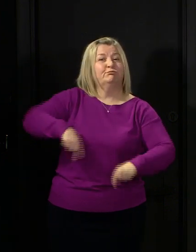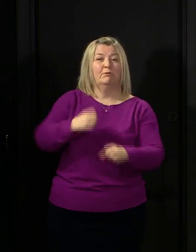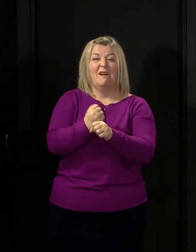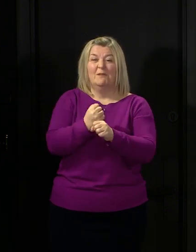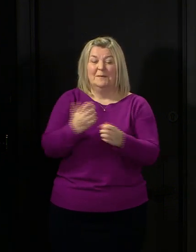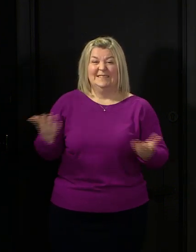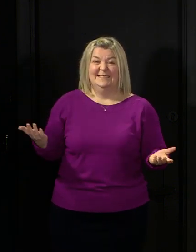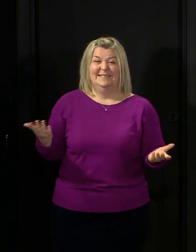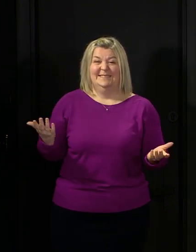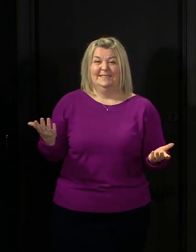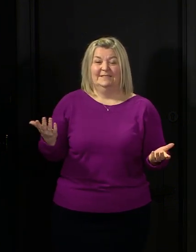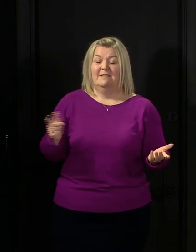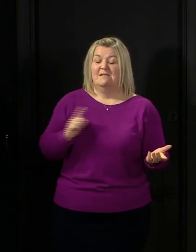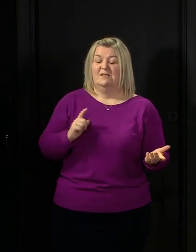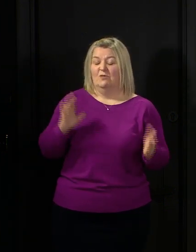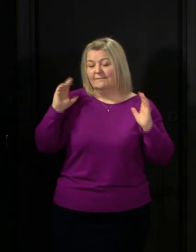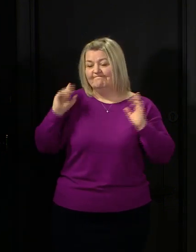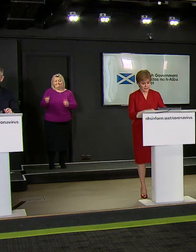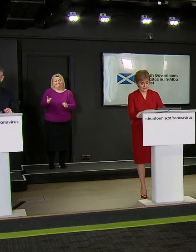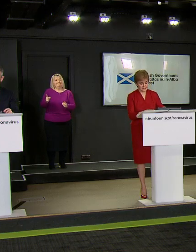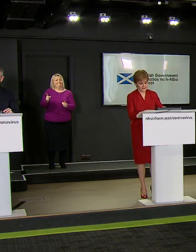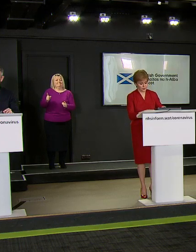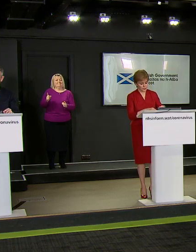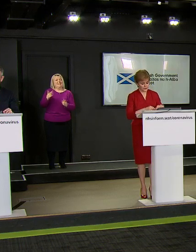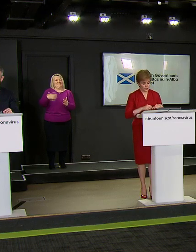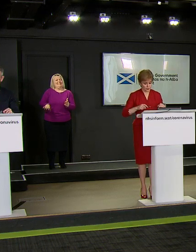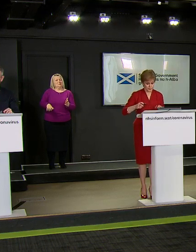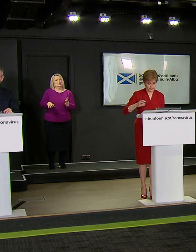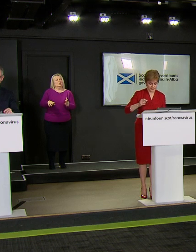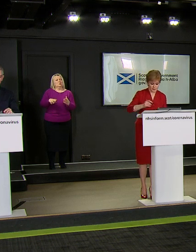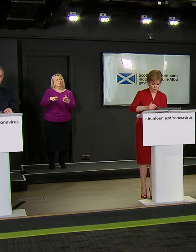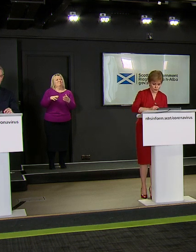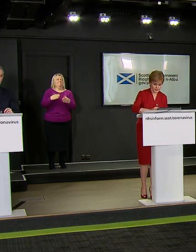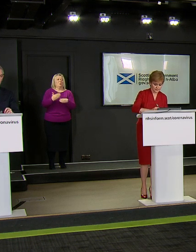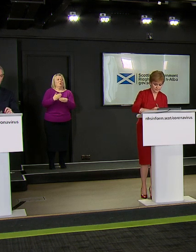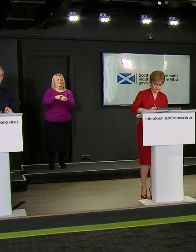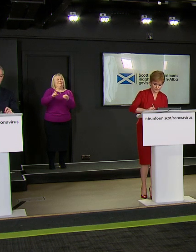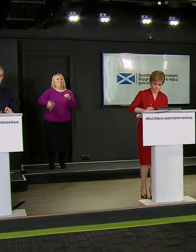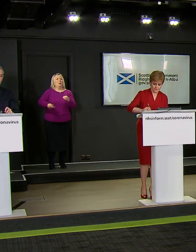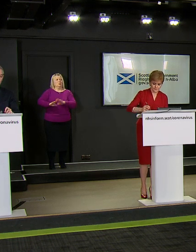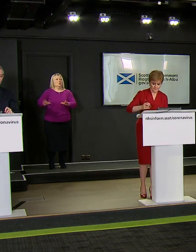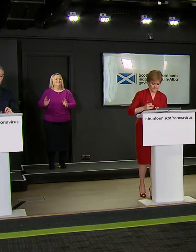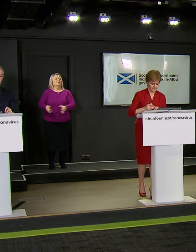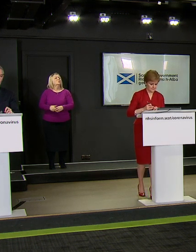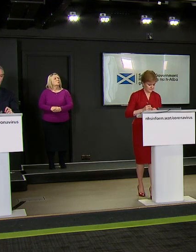was the right step for her to resign. Lisa Summers from BBC Scotland.